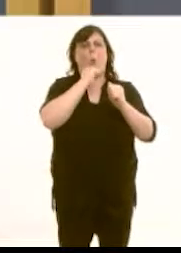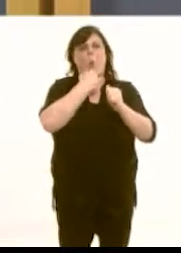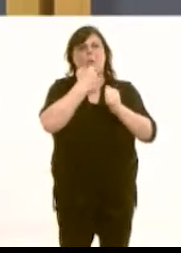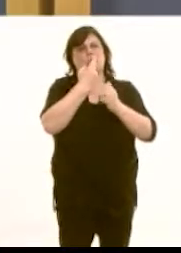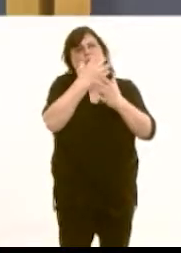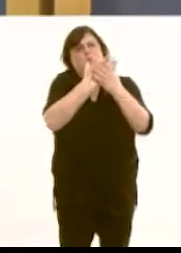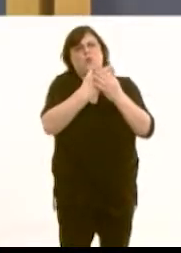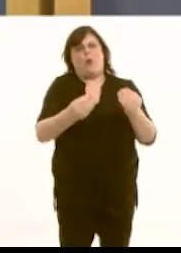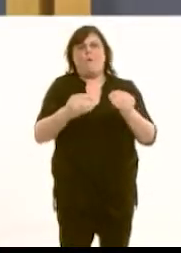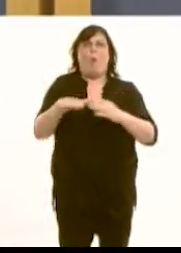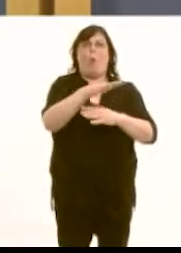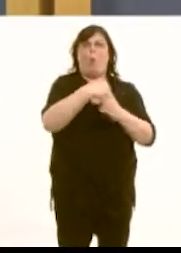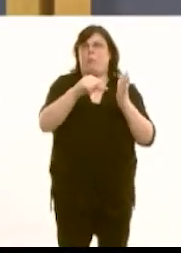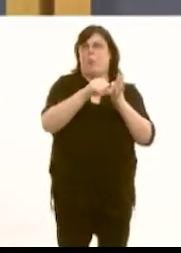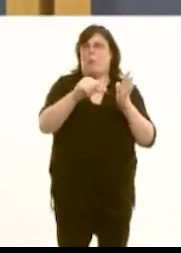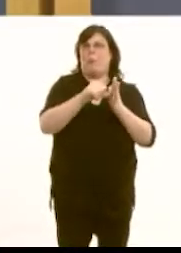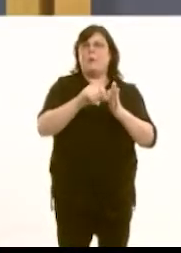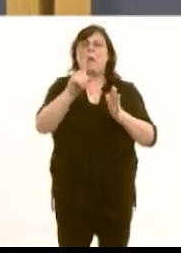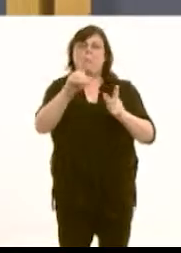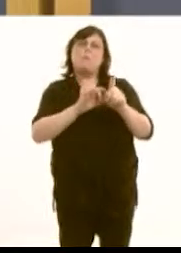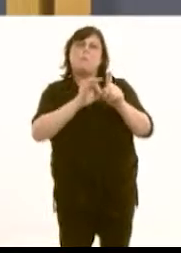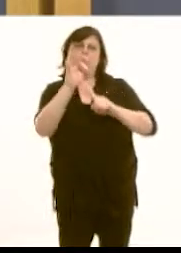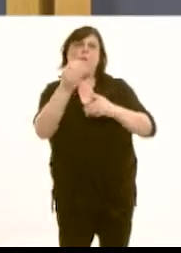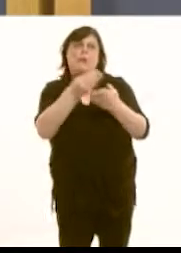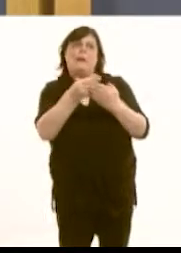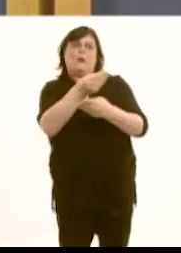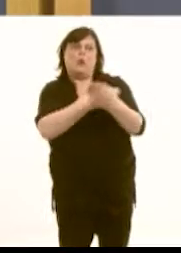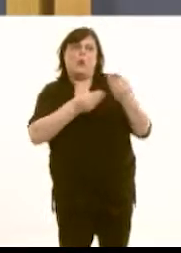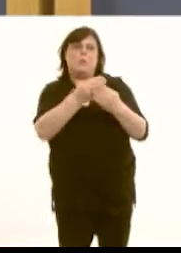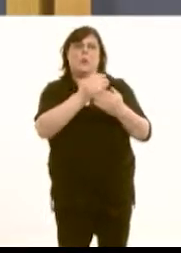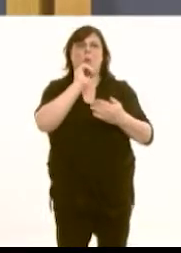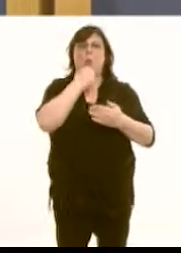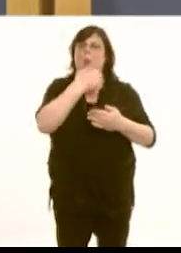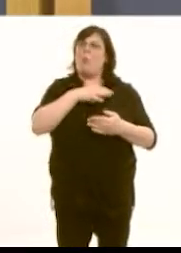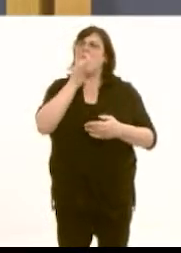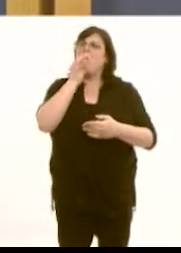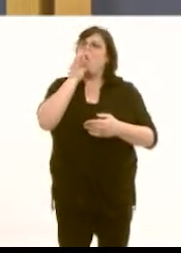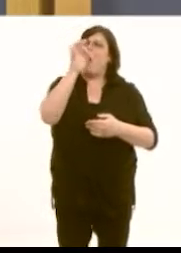What is being done to ensure that all interested parties are working together in order to ensure that the city deal does occur?